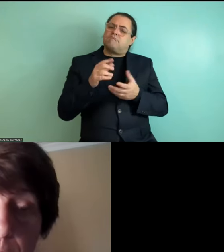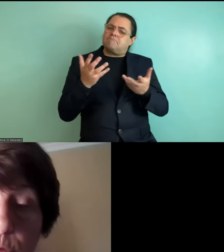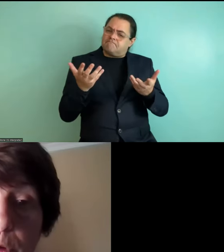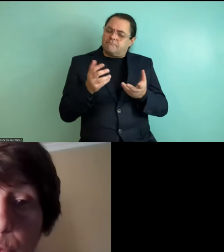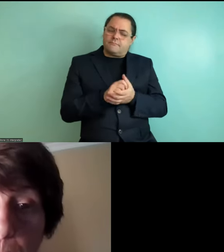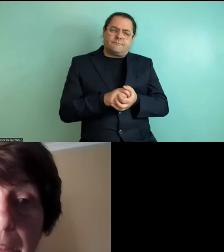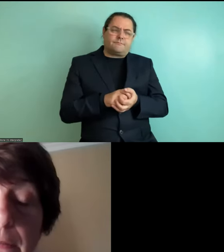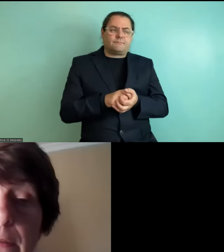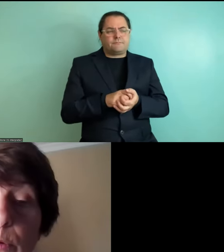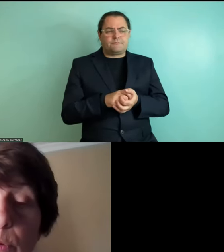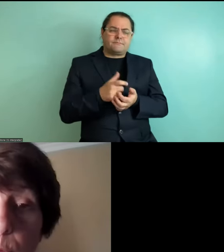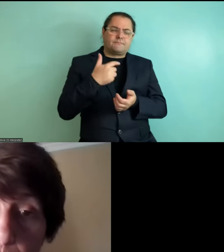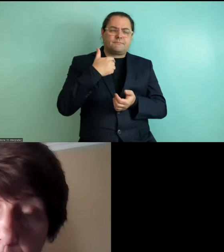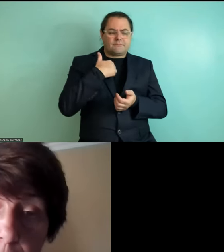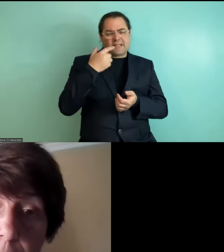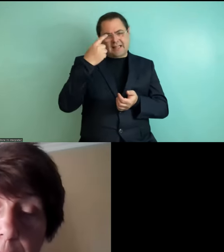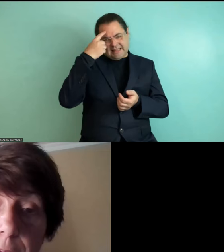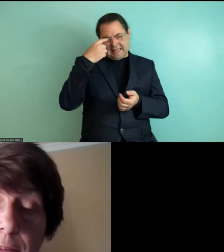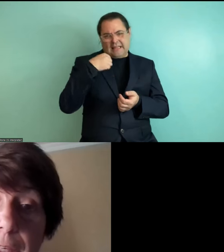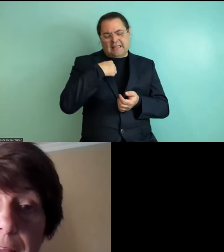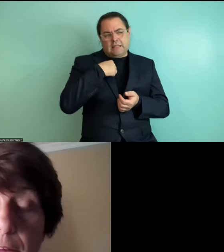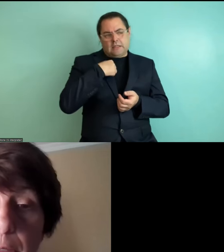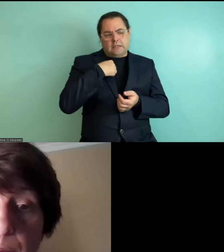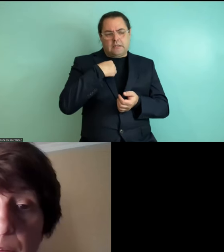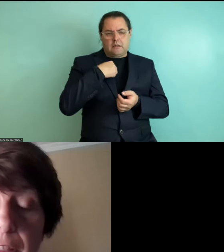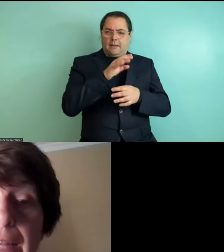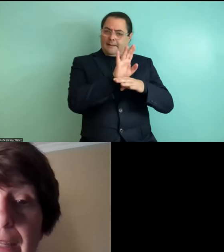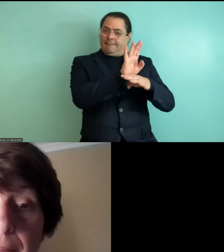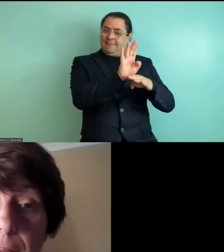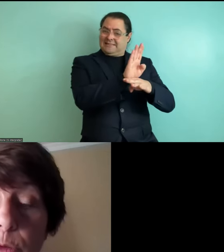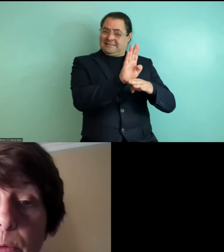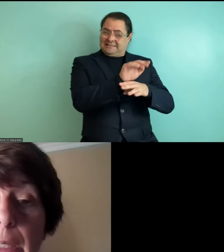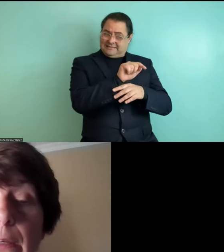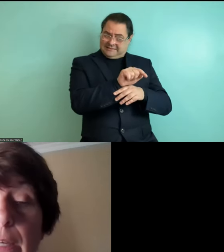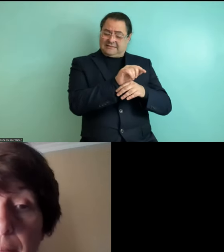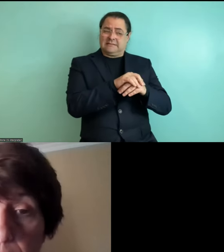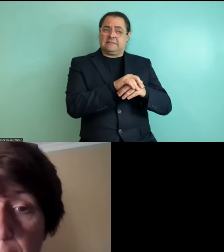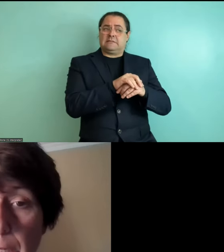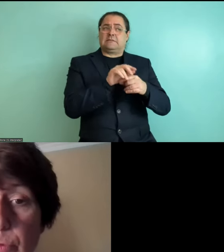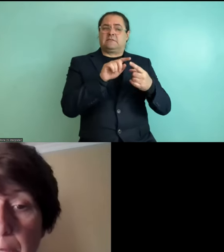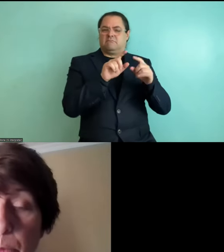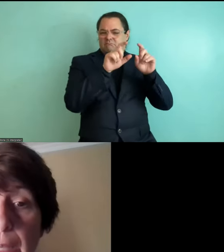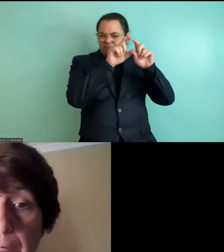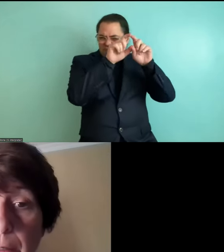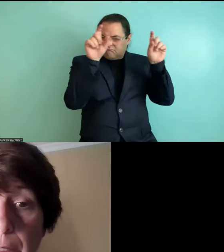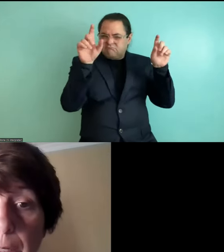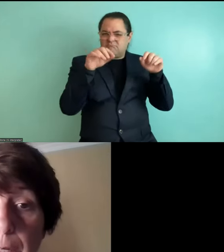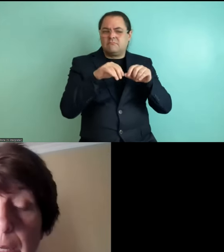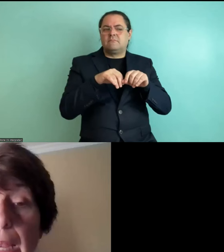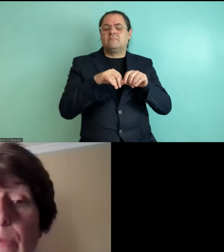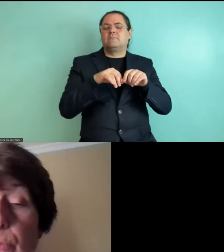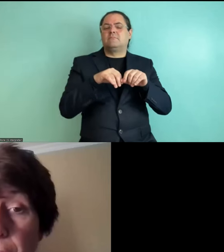11:22:26 Do not appease Lou horn, these organic restaurant of National Indian a zoo, it is